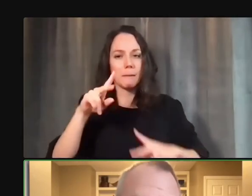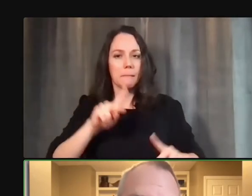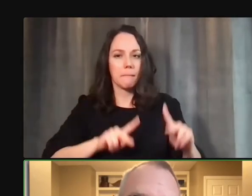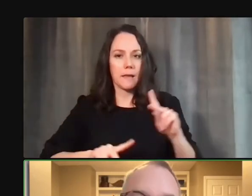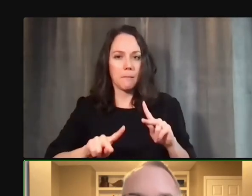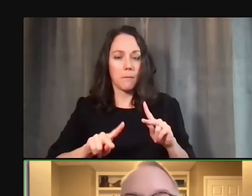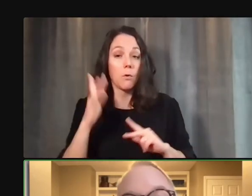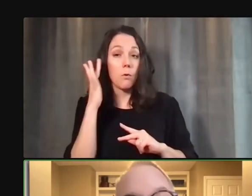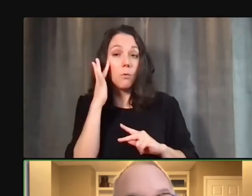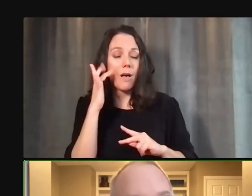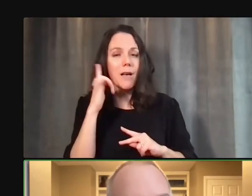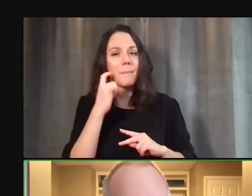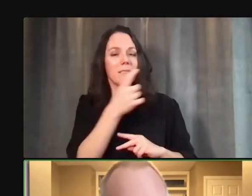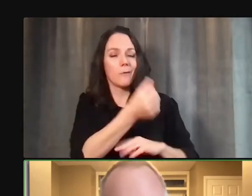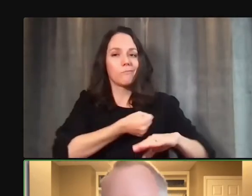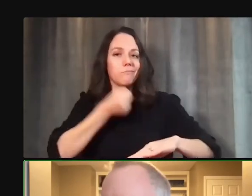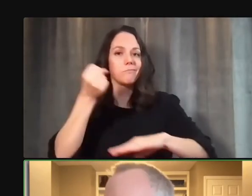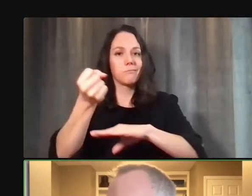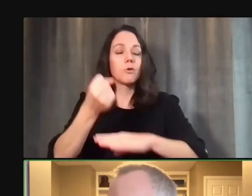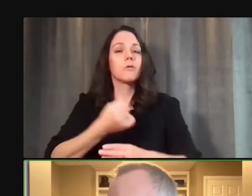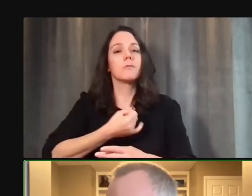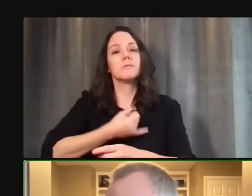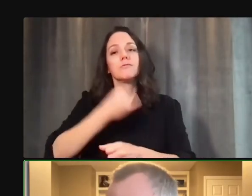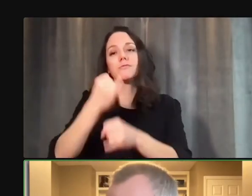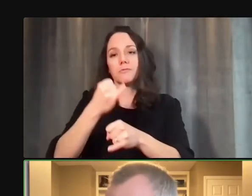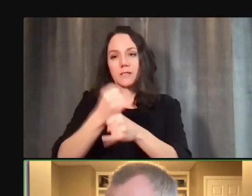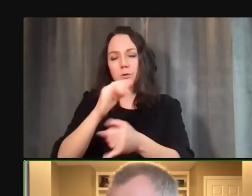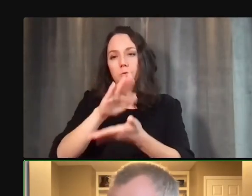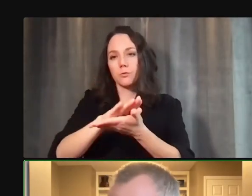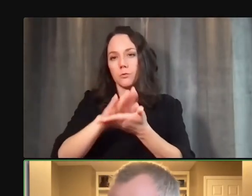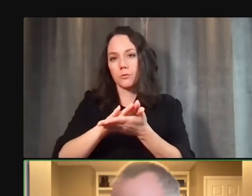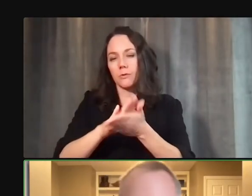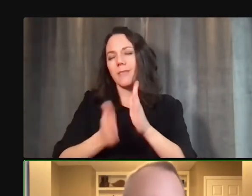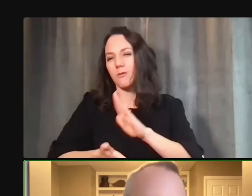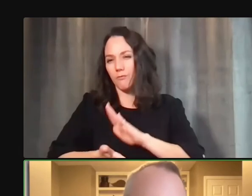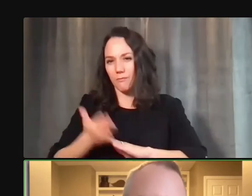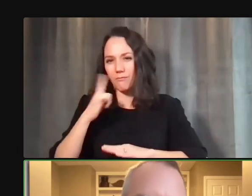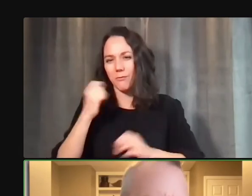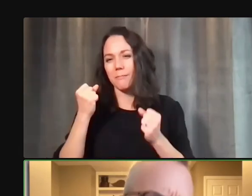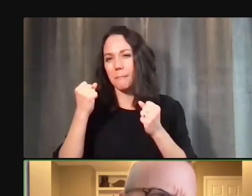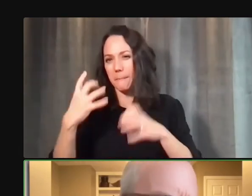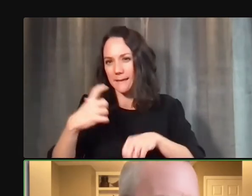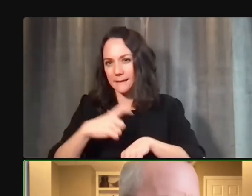in Canada, which operated for a long period and is the subject of, I think,